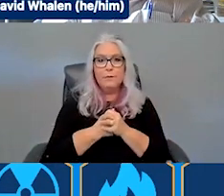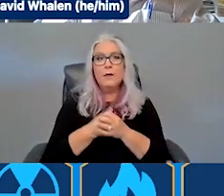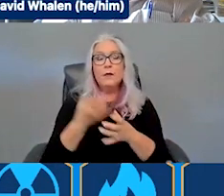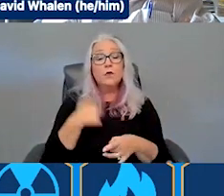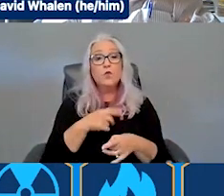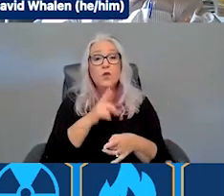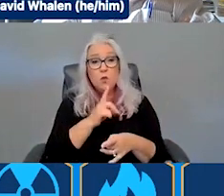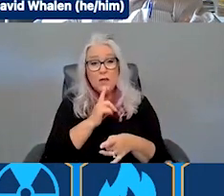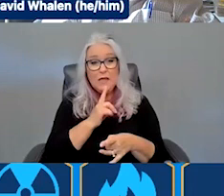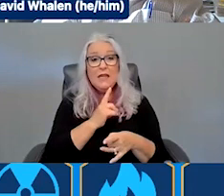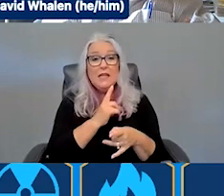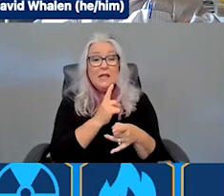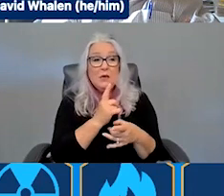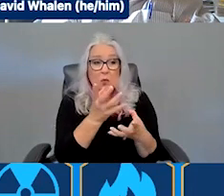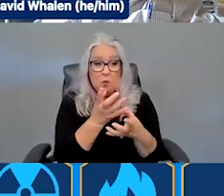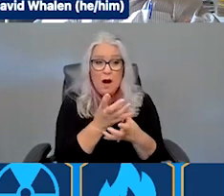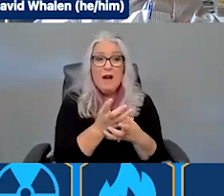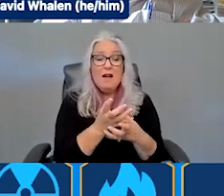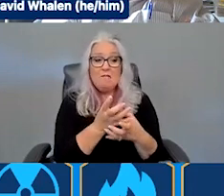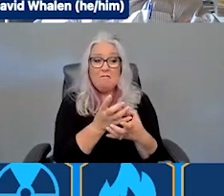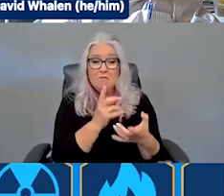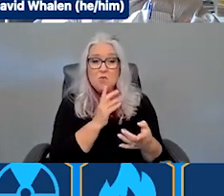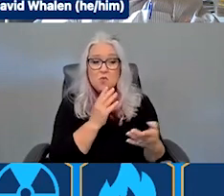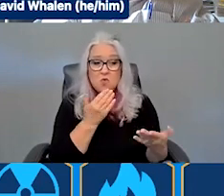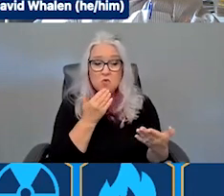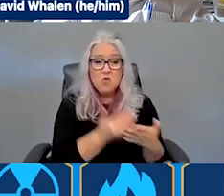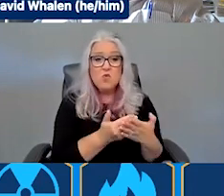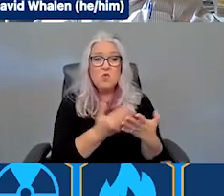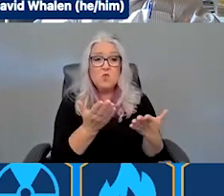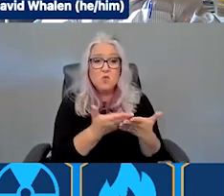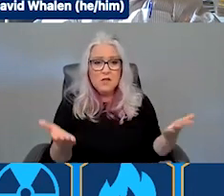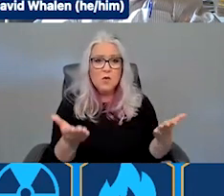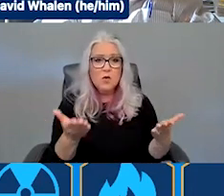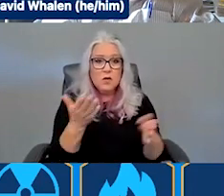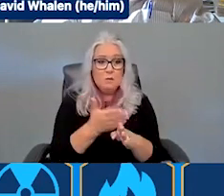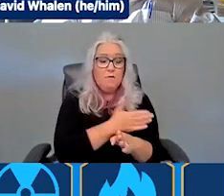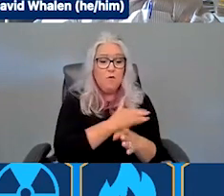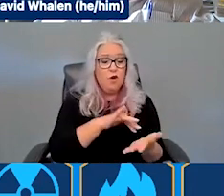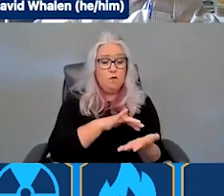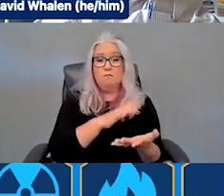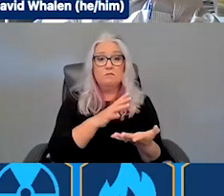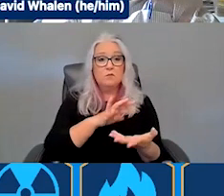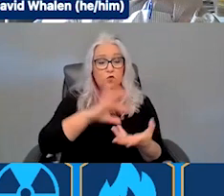resources in a nightmare scenario in a public health